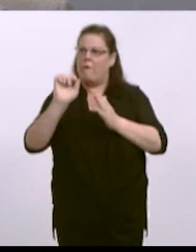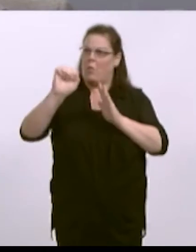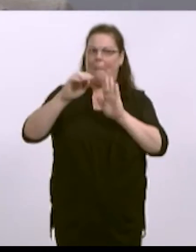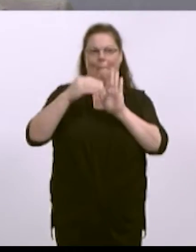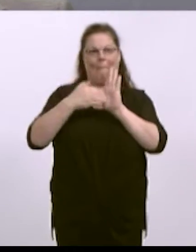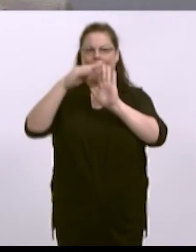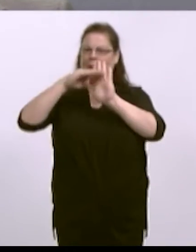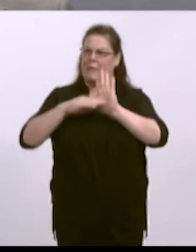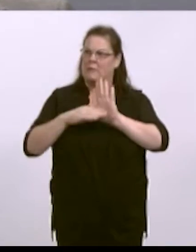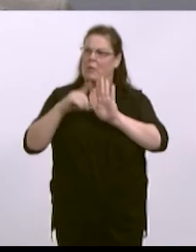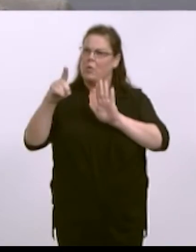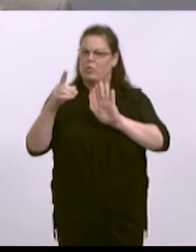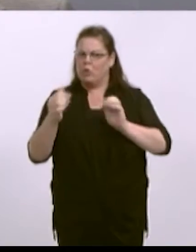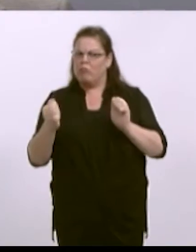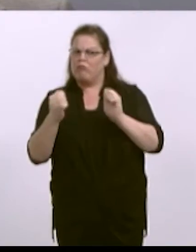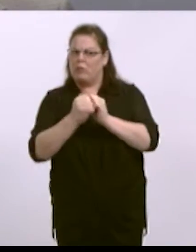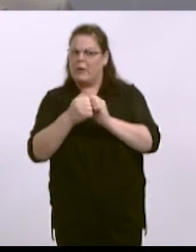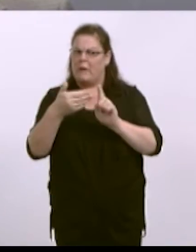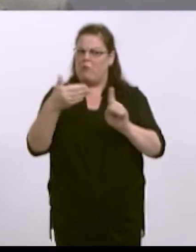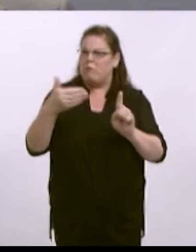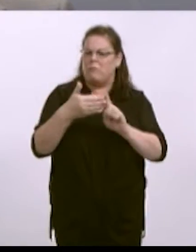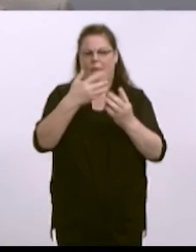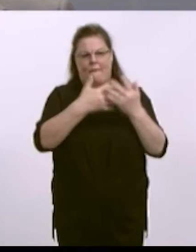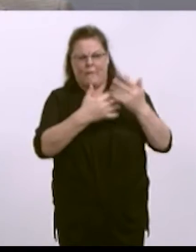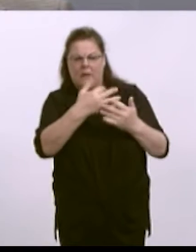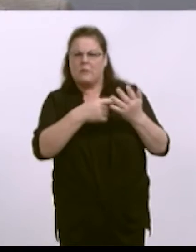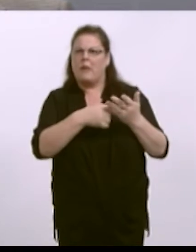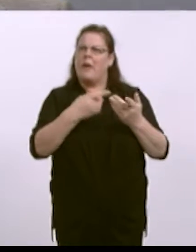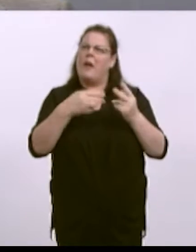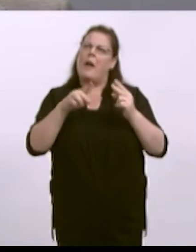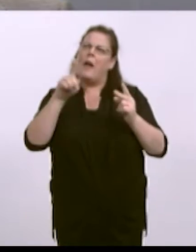within that report, and if you do recognise the figures in that report, how are you making